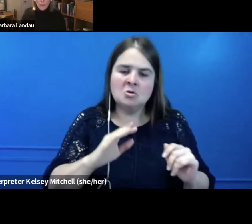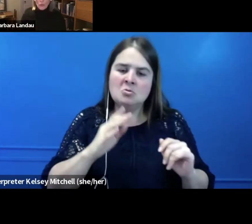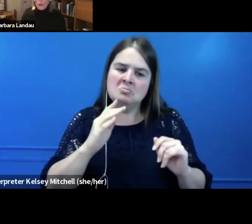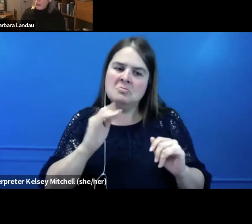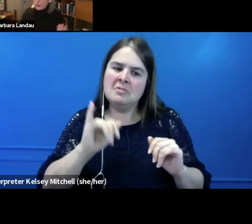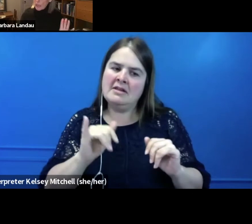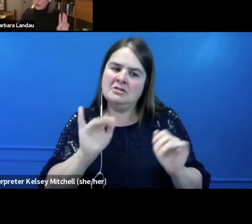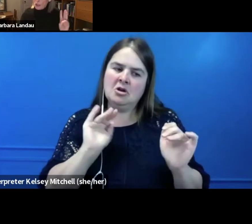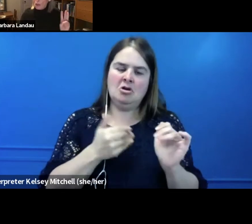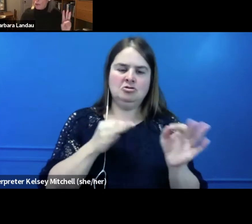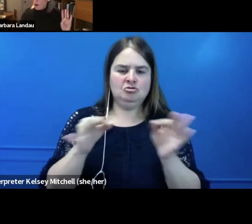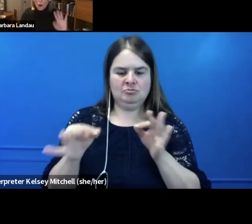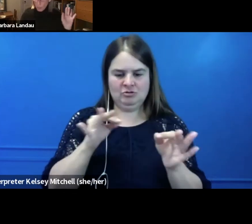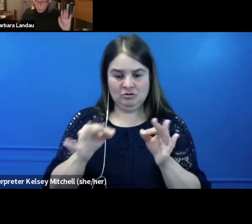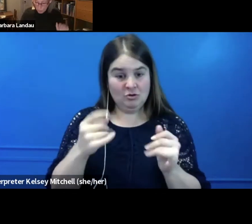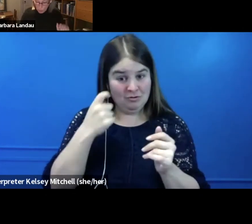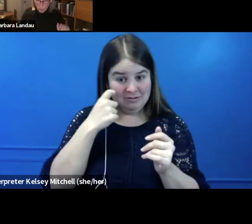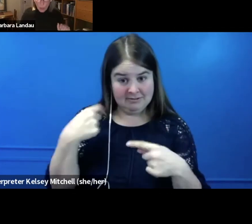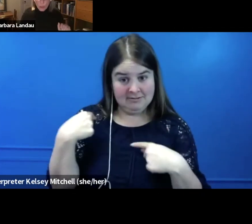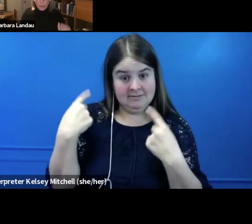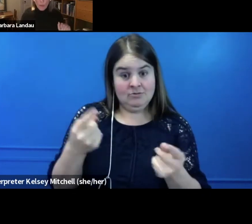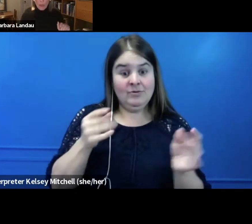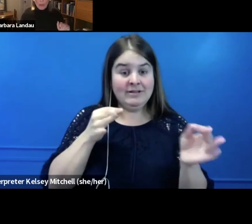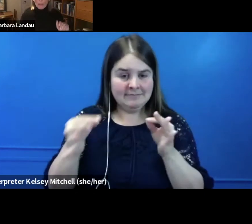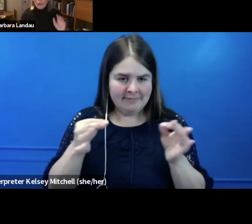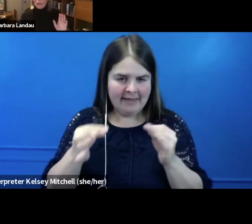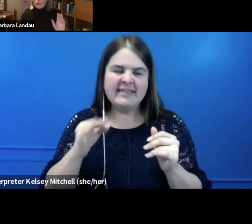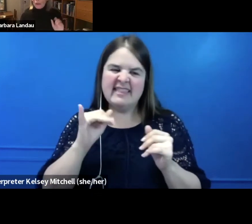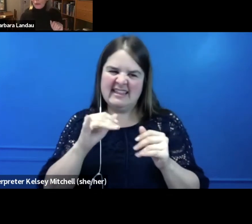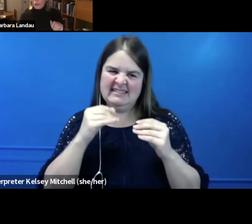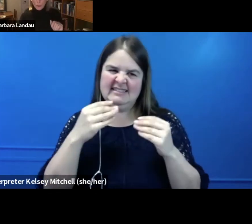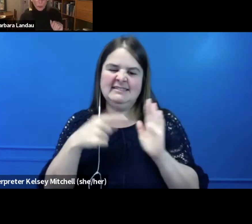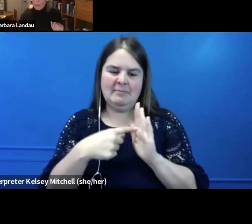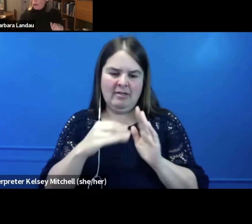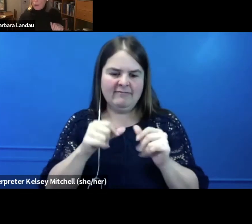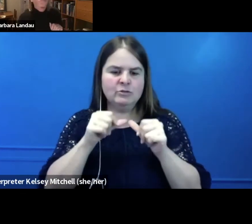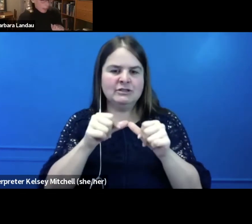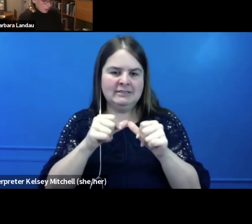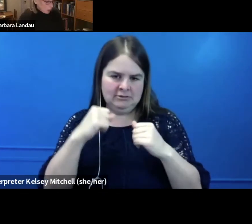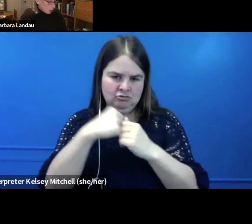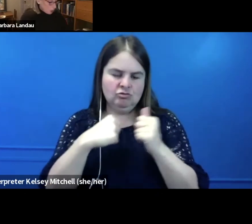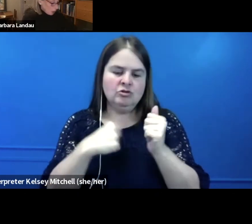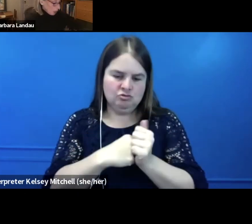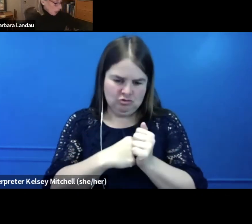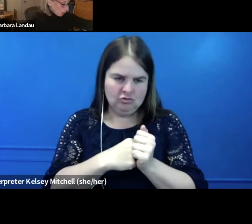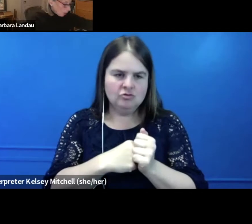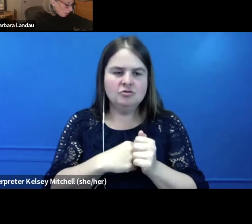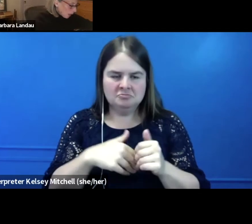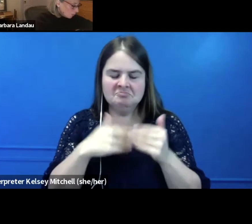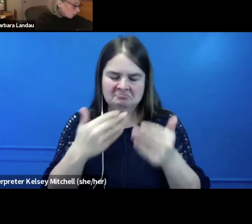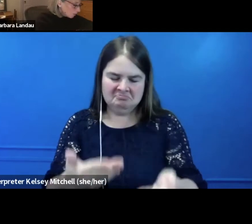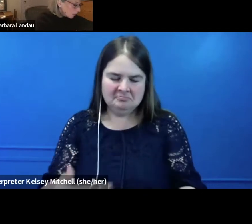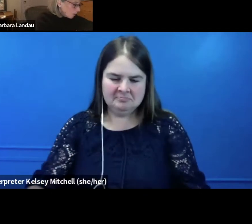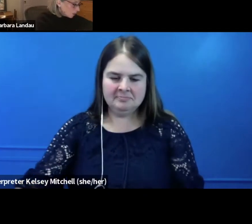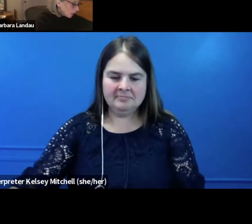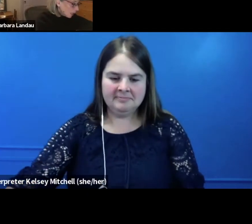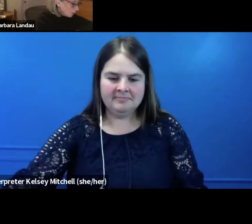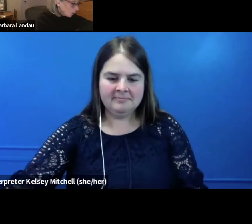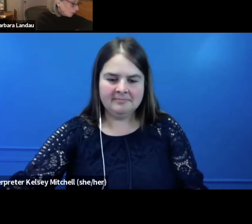so those three cases so far are all persistent structure now let's turn to geometric orientation i want to be